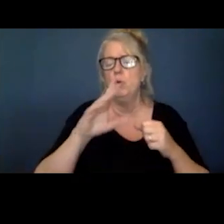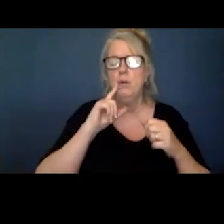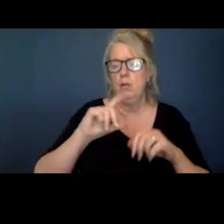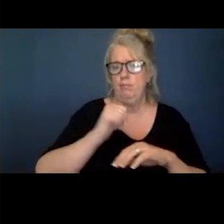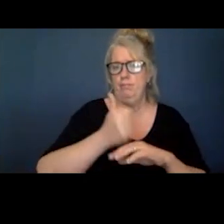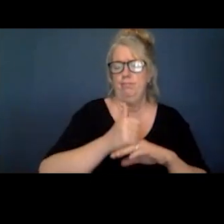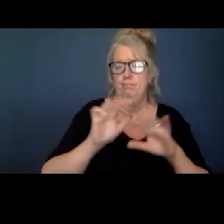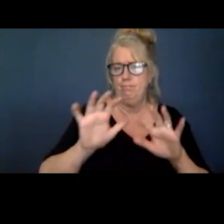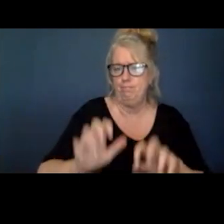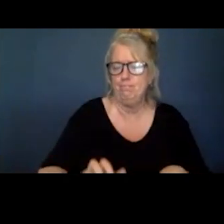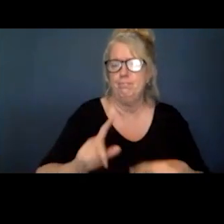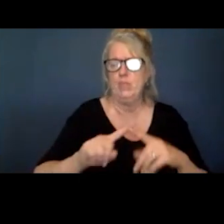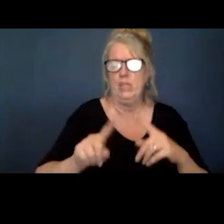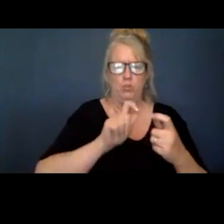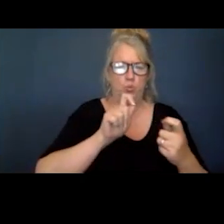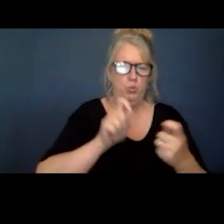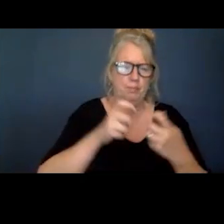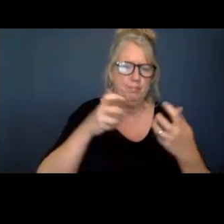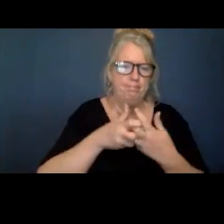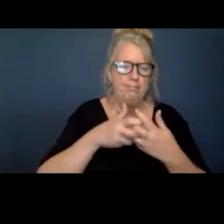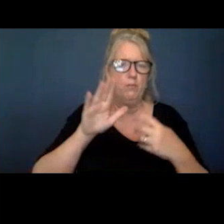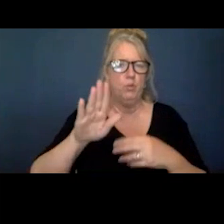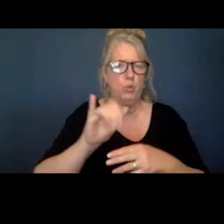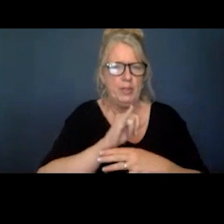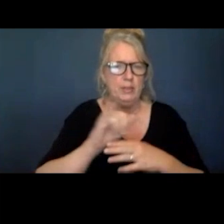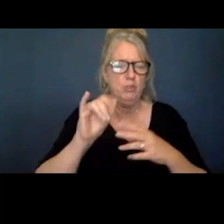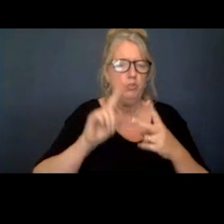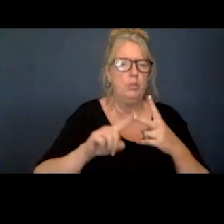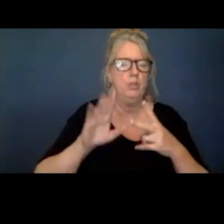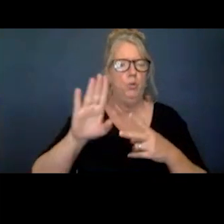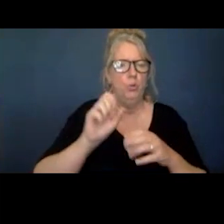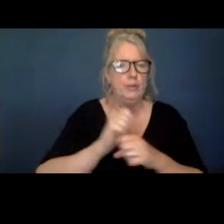customizing it, of course, for your industry or your statistics that you've been able to